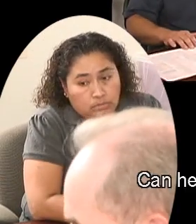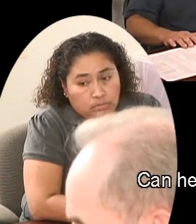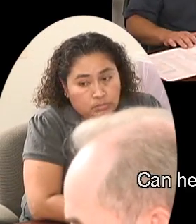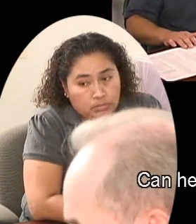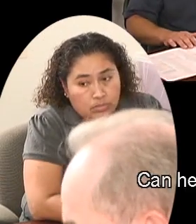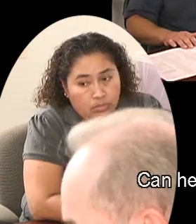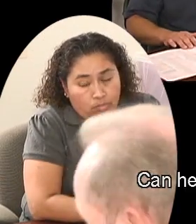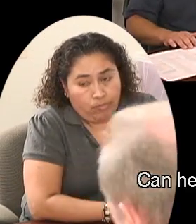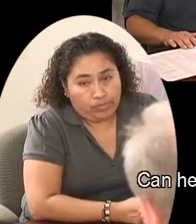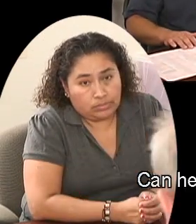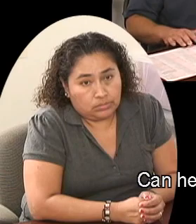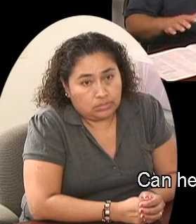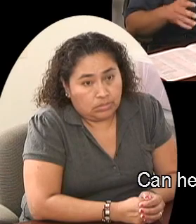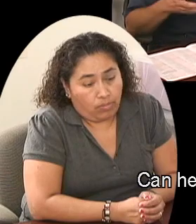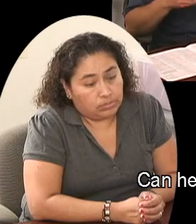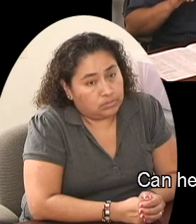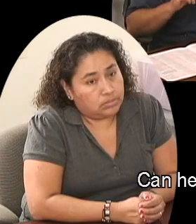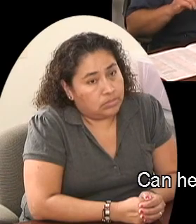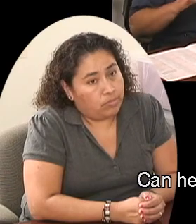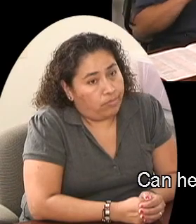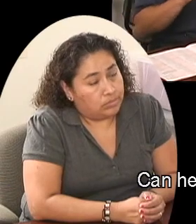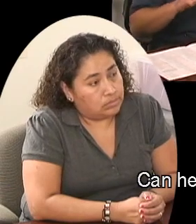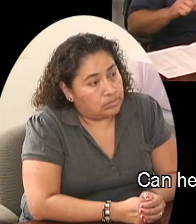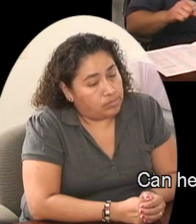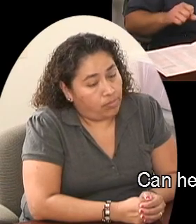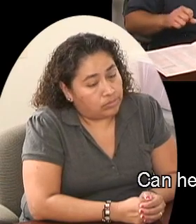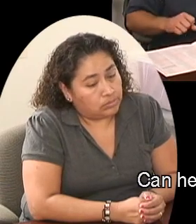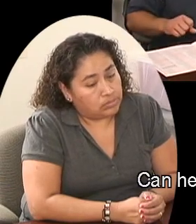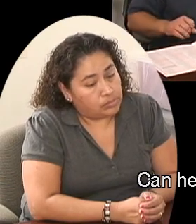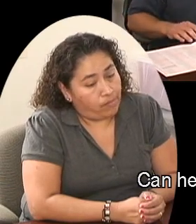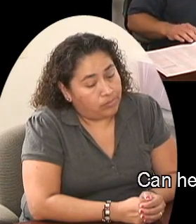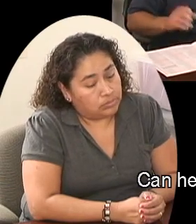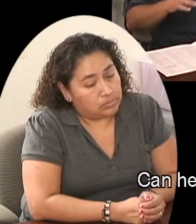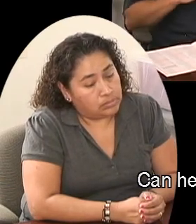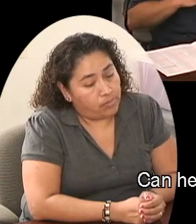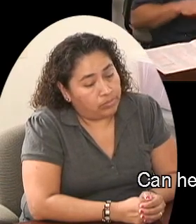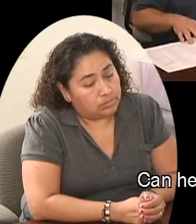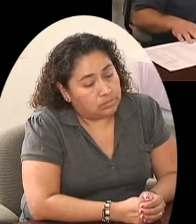Can help her on that.